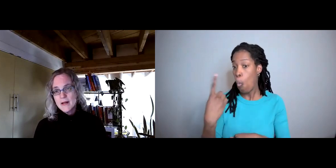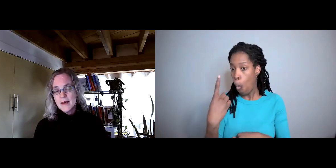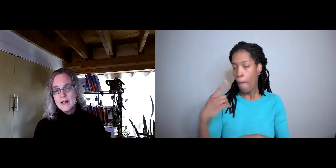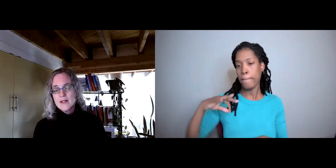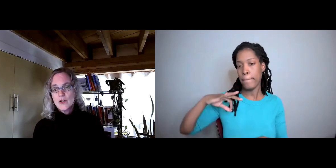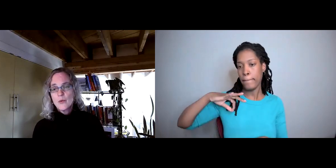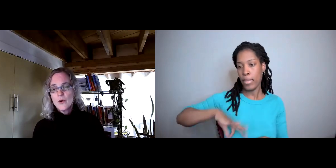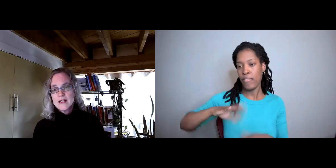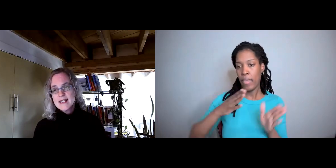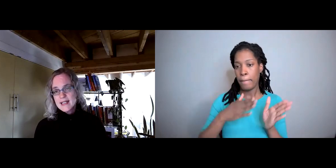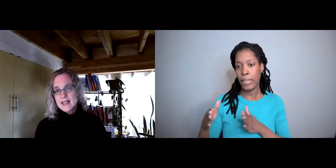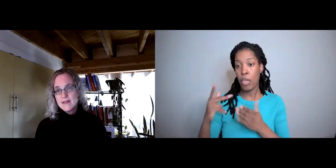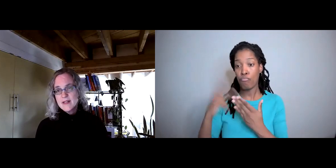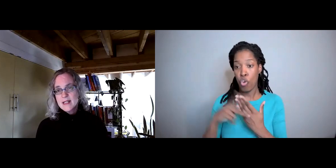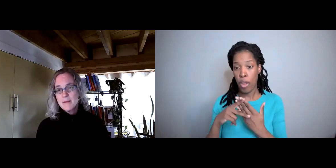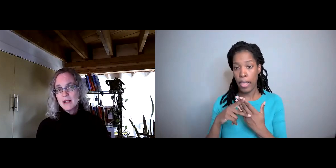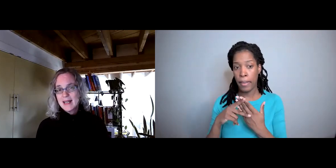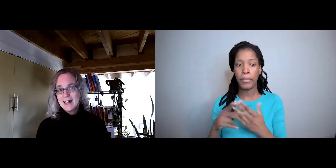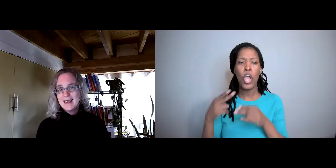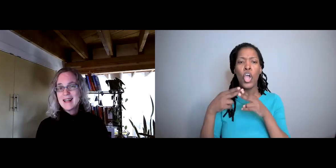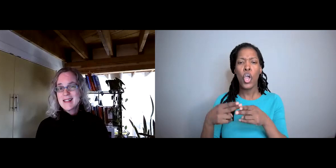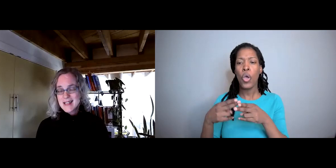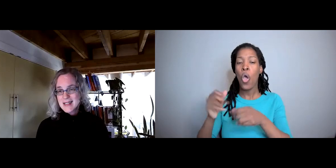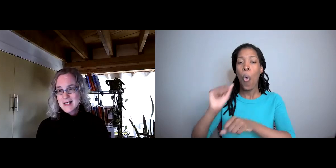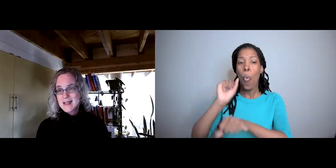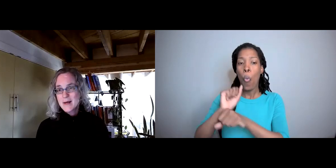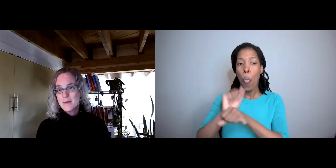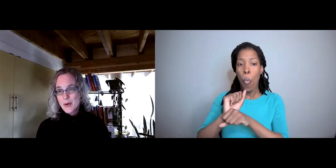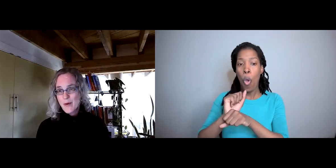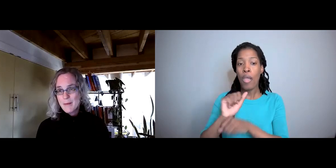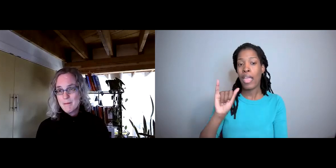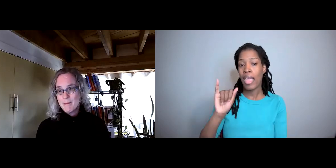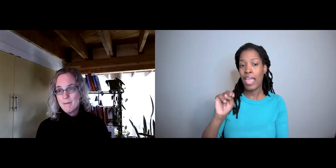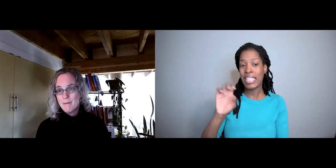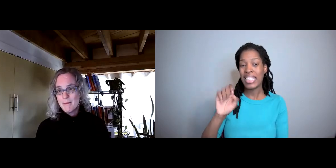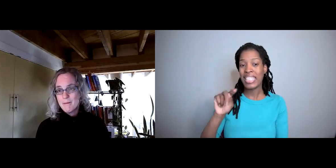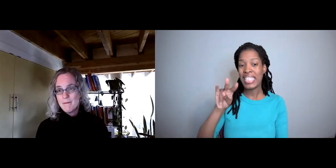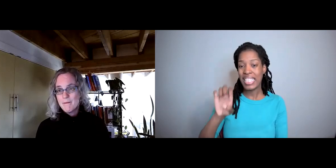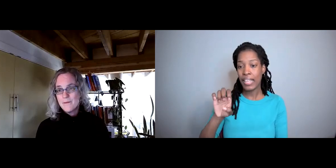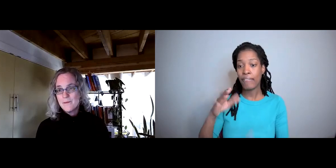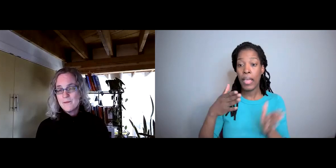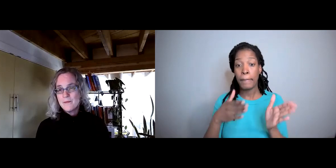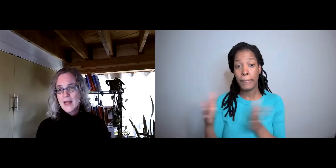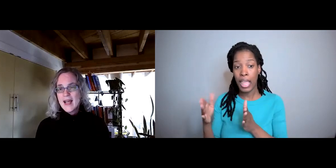It's called a Work Incentive Planning and Assistance Program.